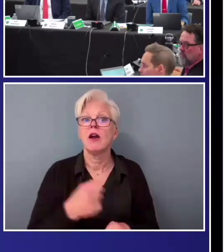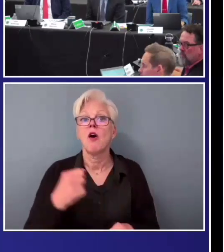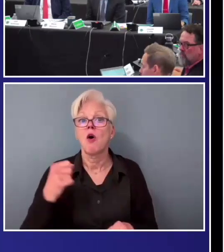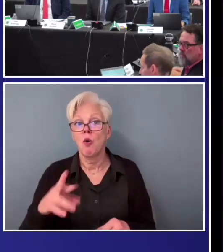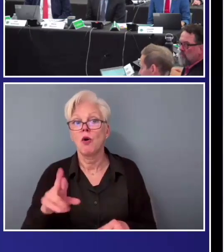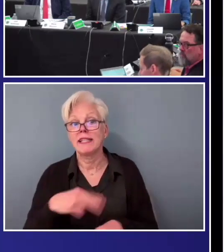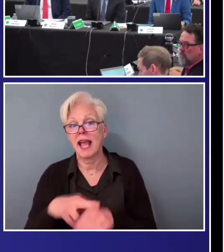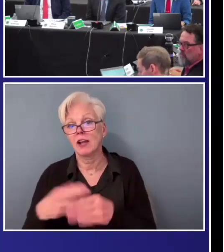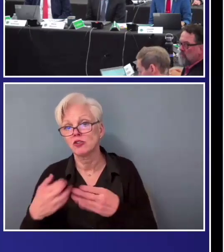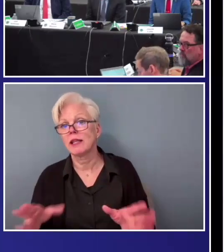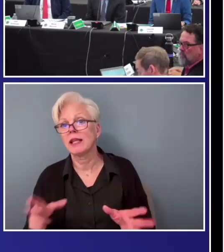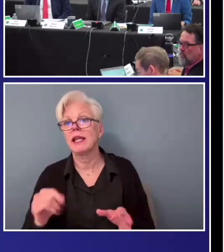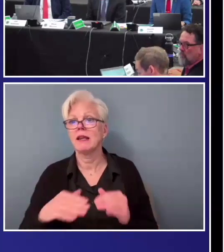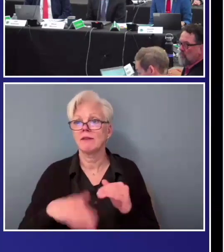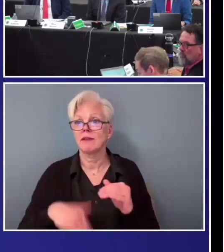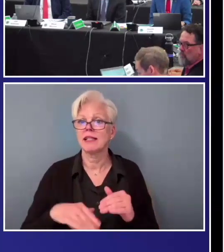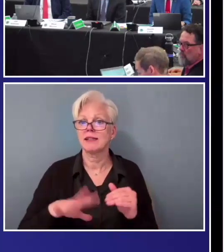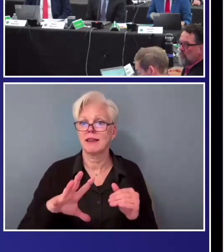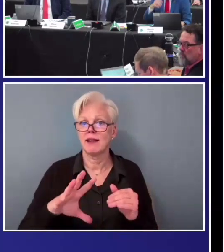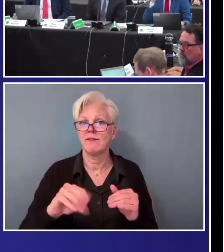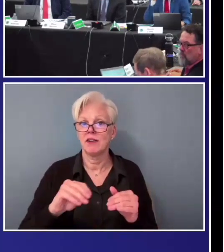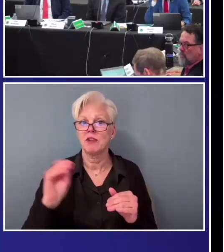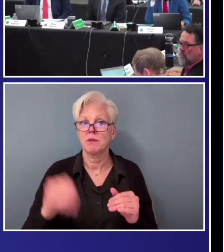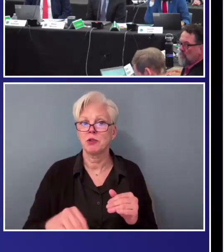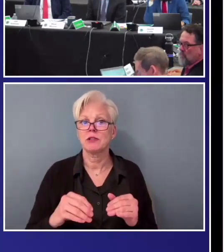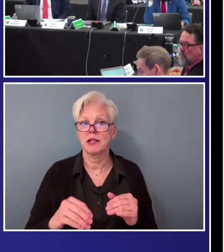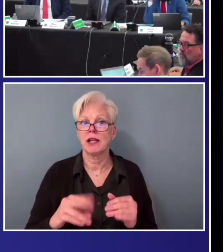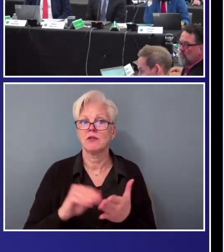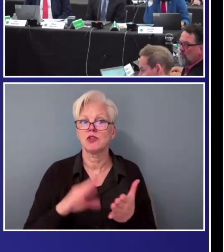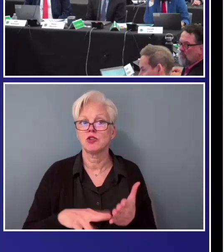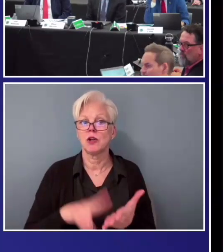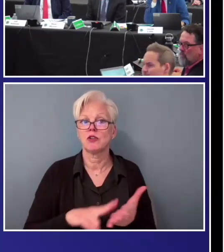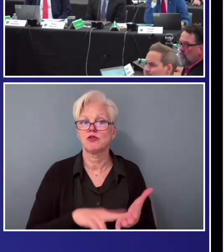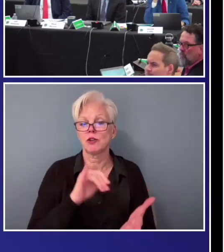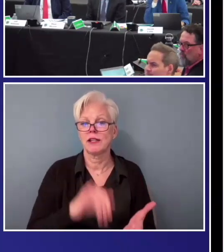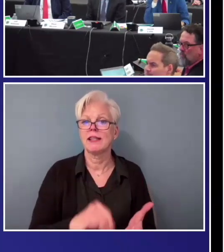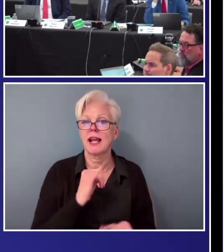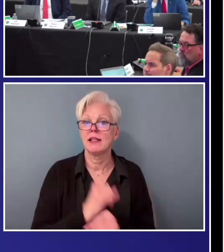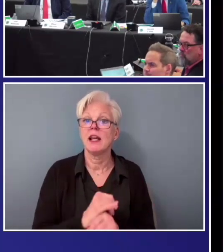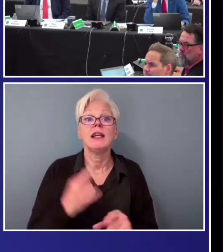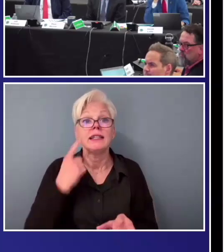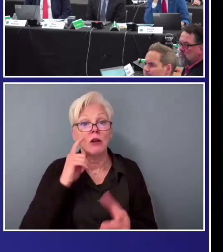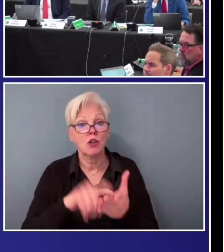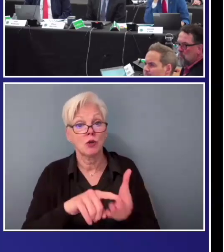students enrolled at the institution, so note the change here. Previously, this was done --